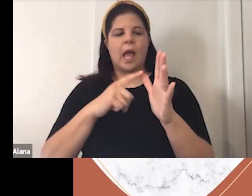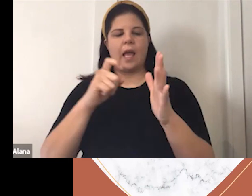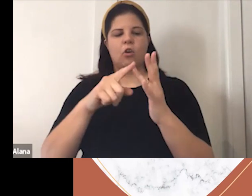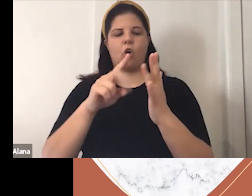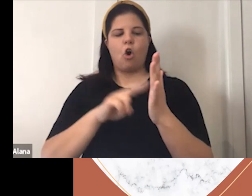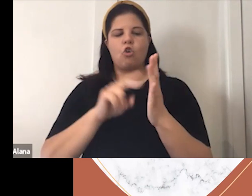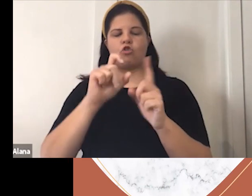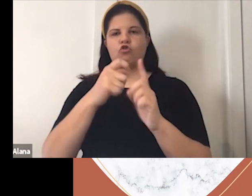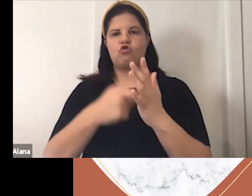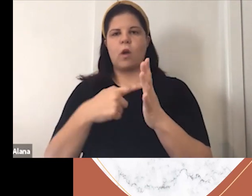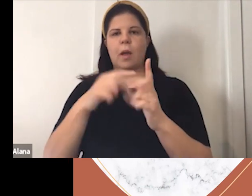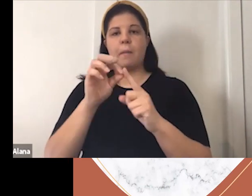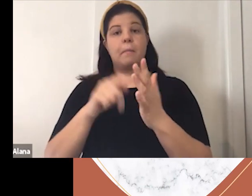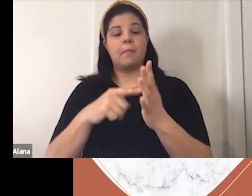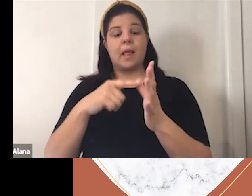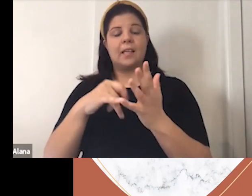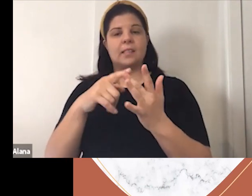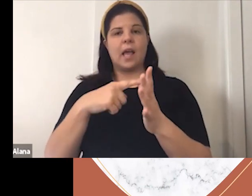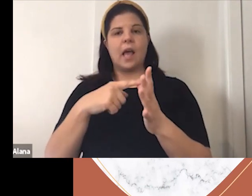I am short statured.